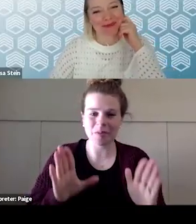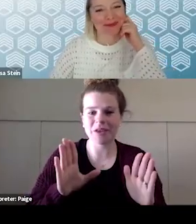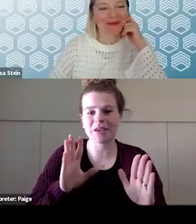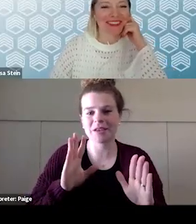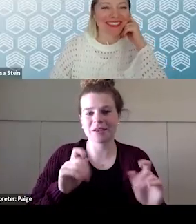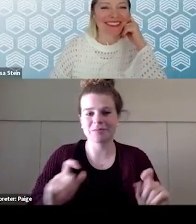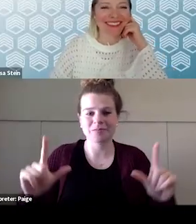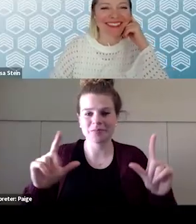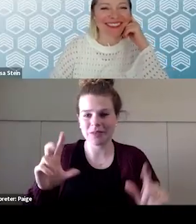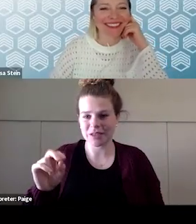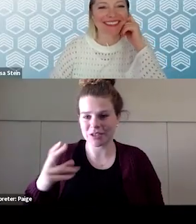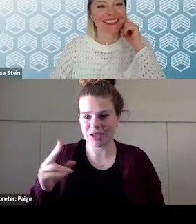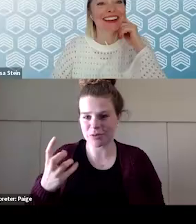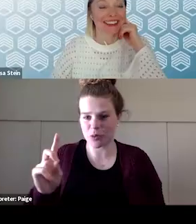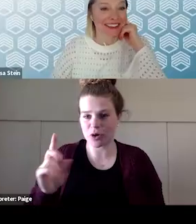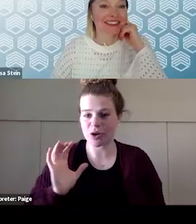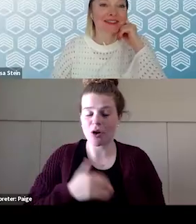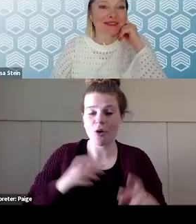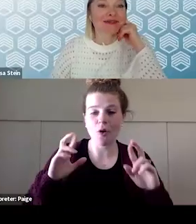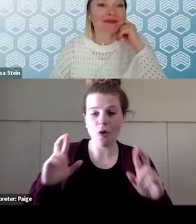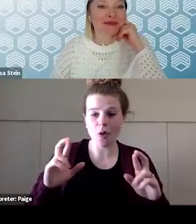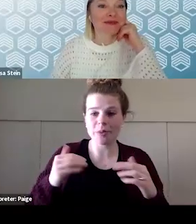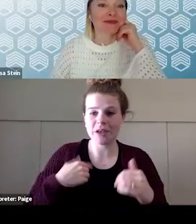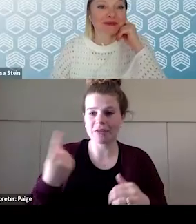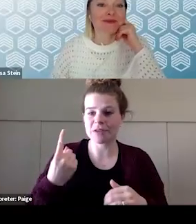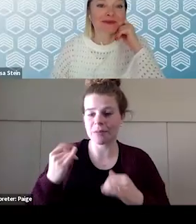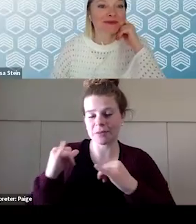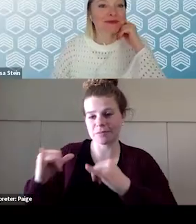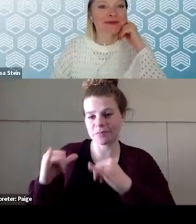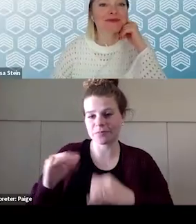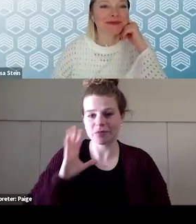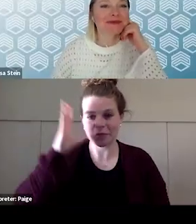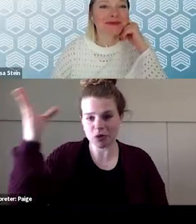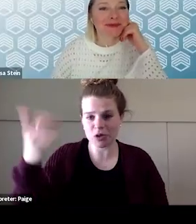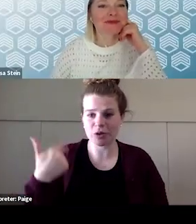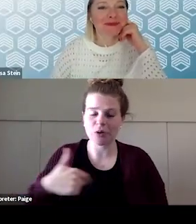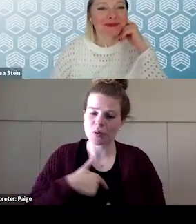and our hope is to have something like that someday, we are not quite there yet.